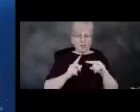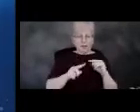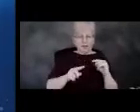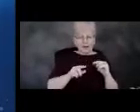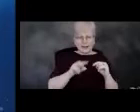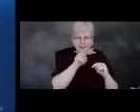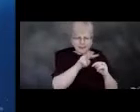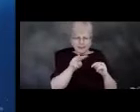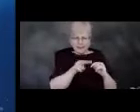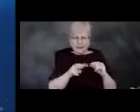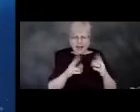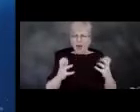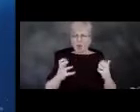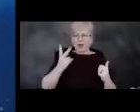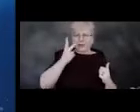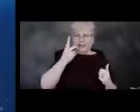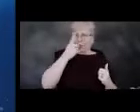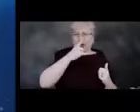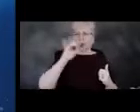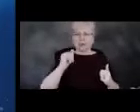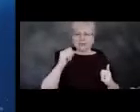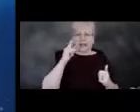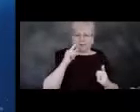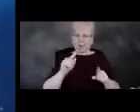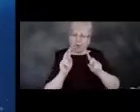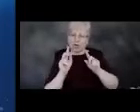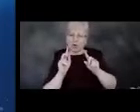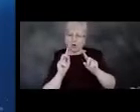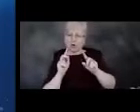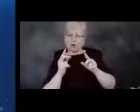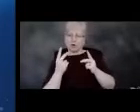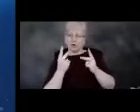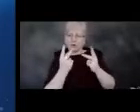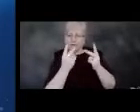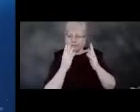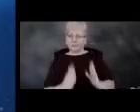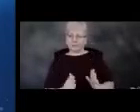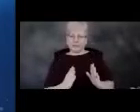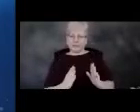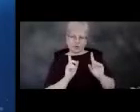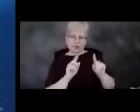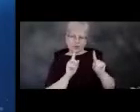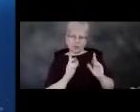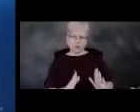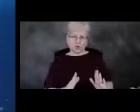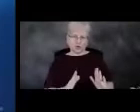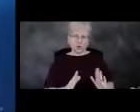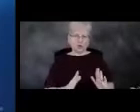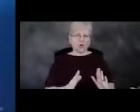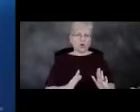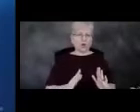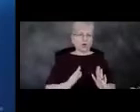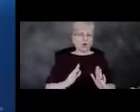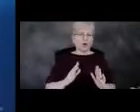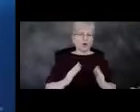be seeing during the event itself 16:53:52 , with all of the editing tools here.